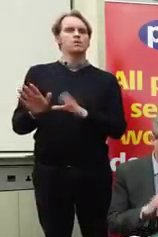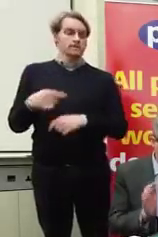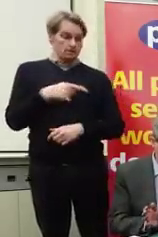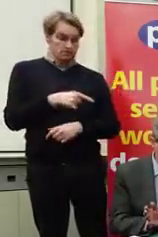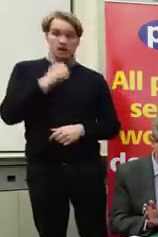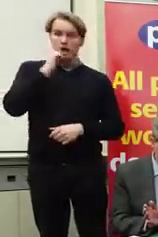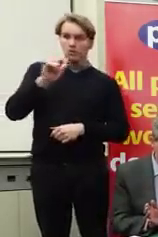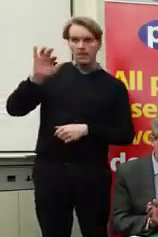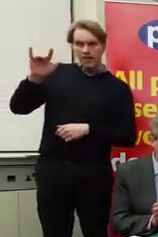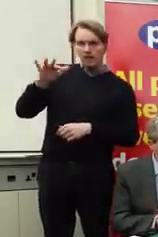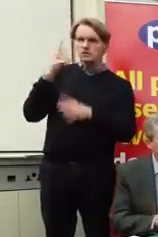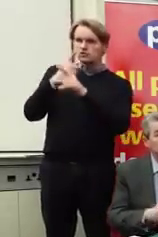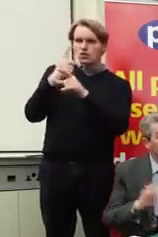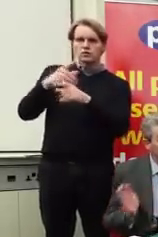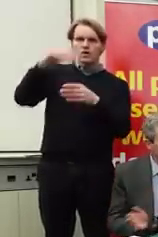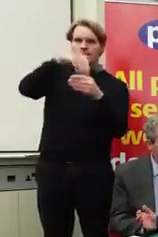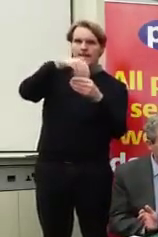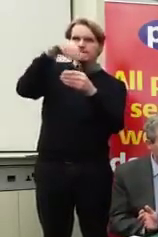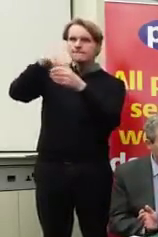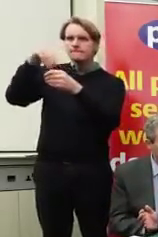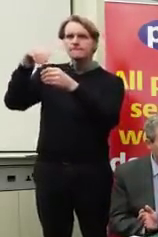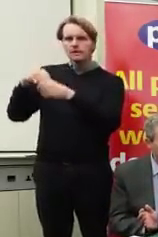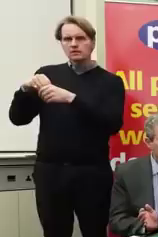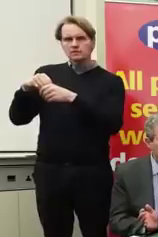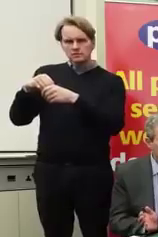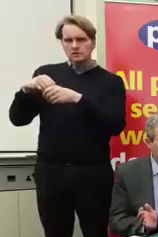those members but actually sending a wider signal I think. These are